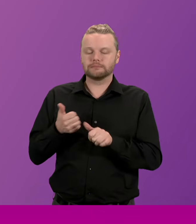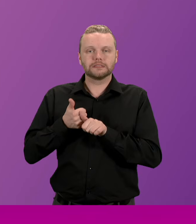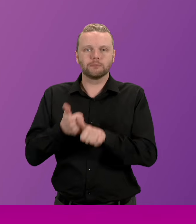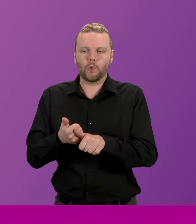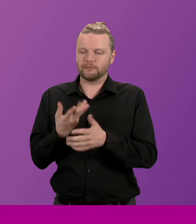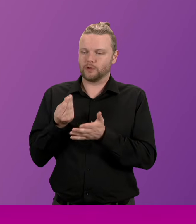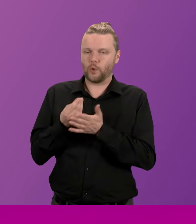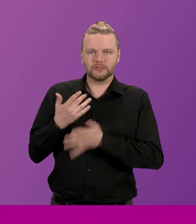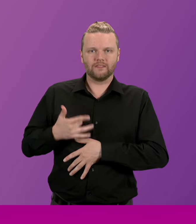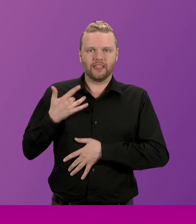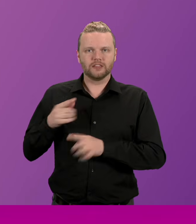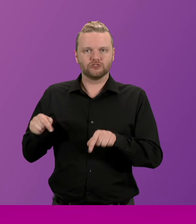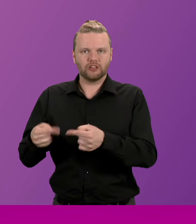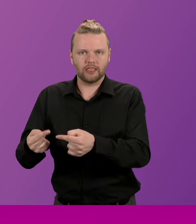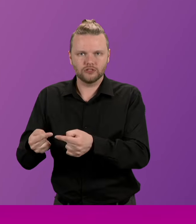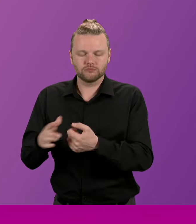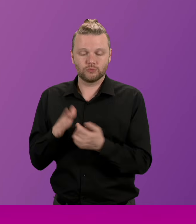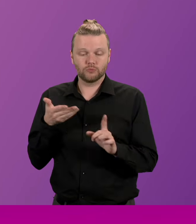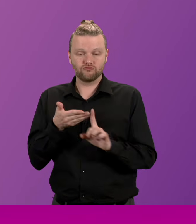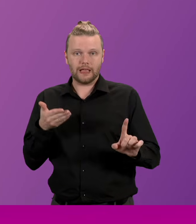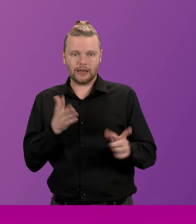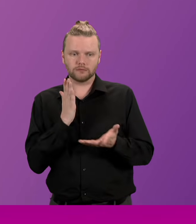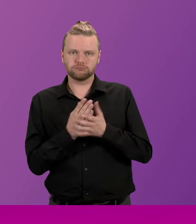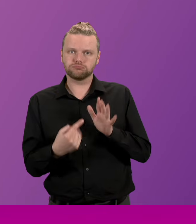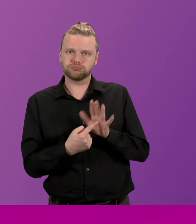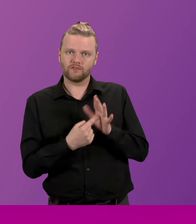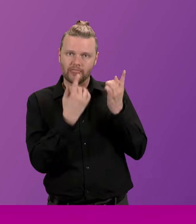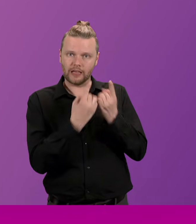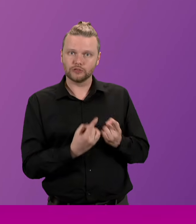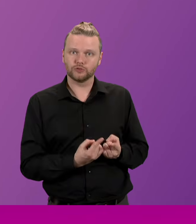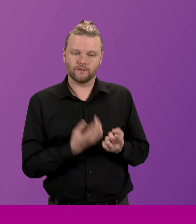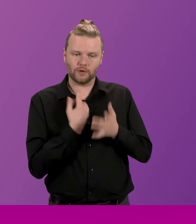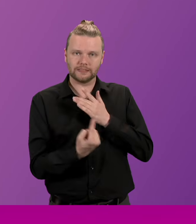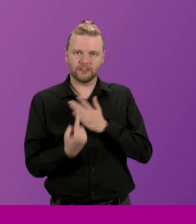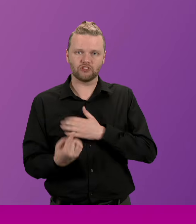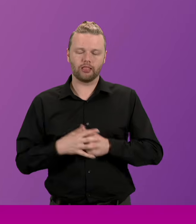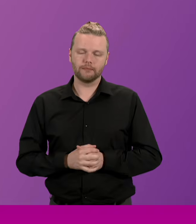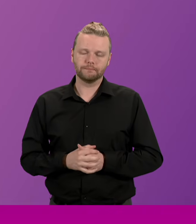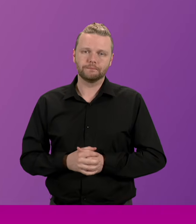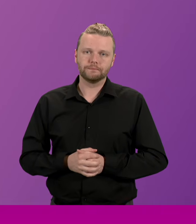of living challenges, in recognition of the significance of those to individuals today.